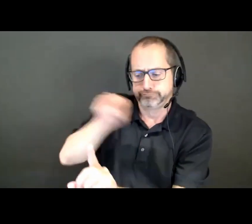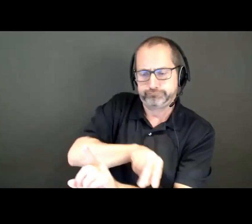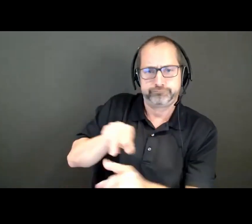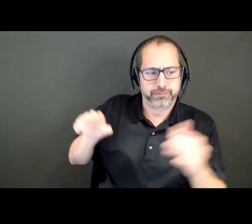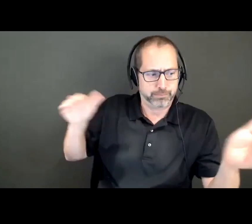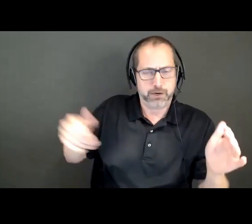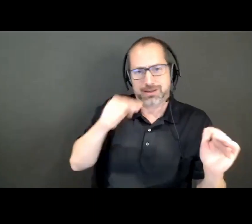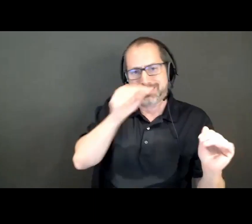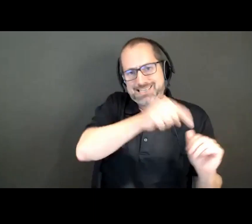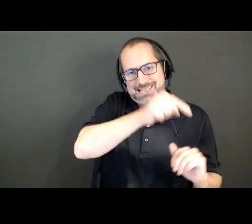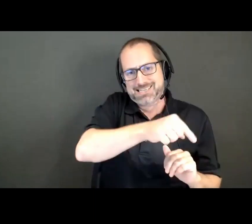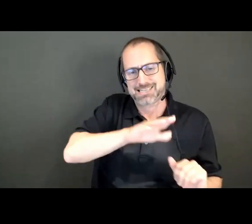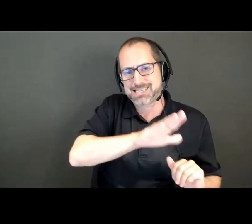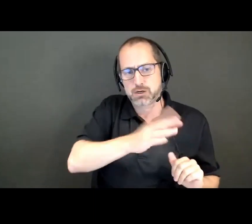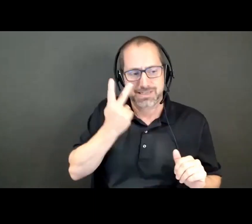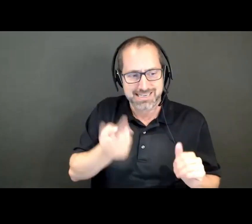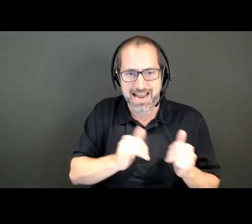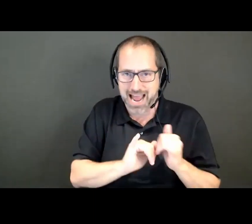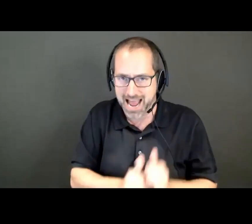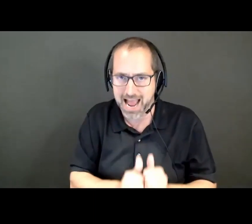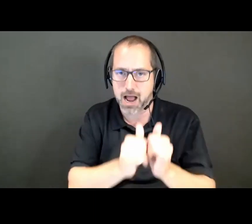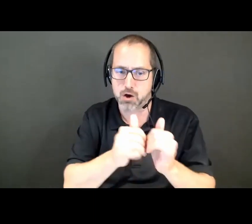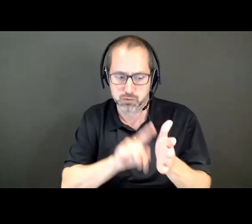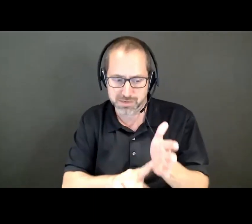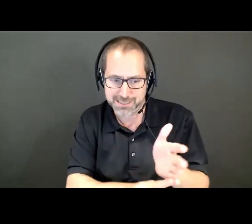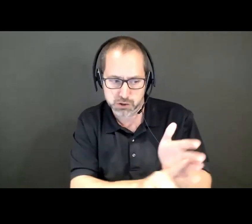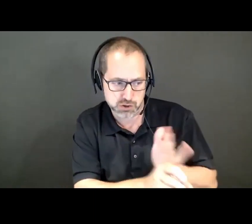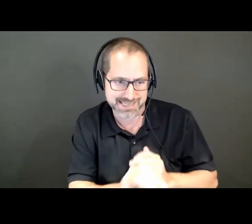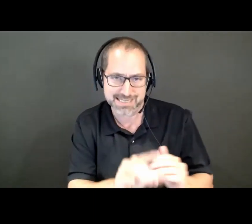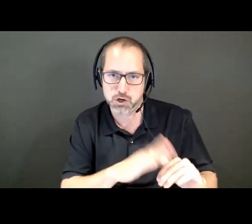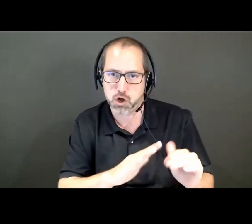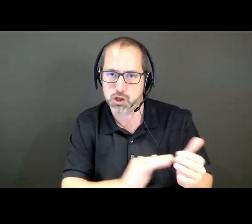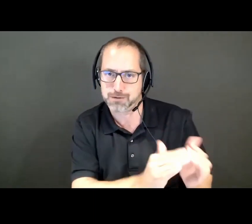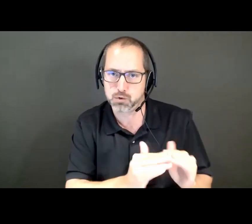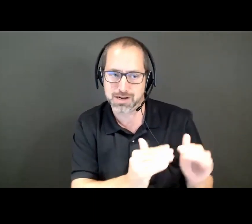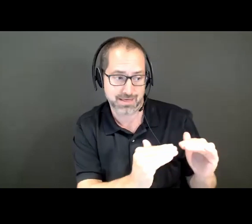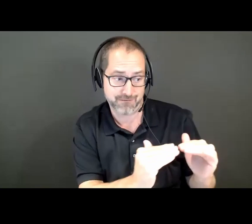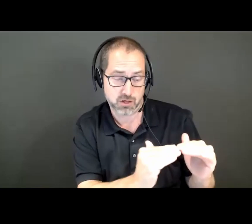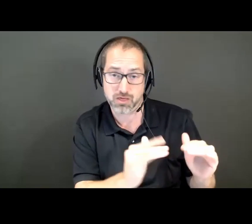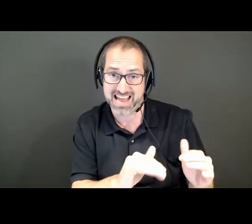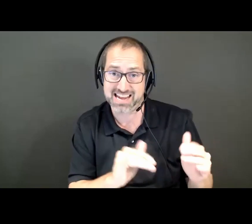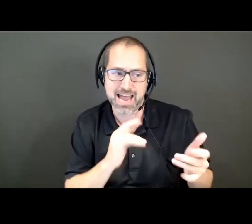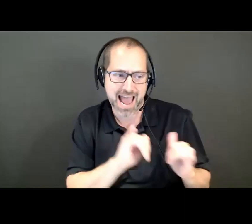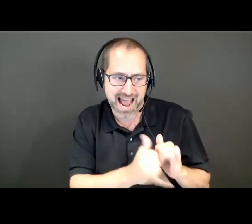how the research was done at the community level can impact, or can improve the, or modify or adapt